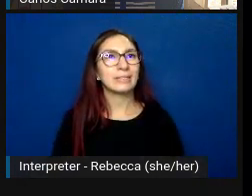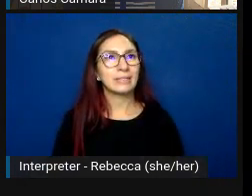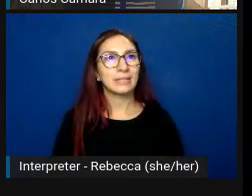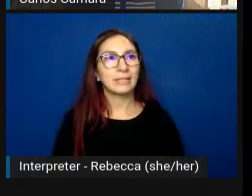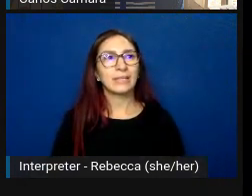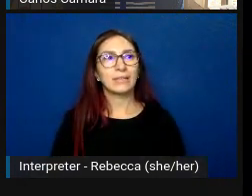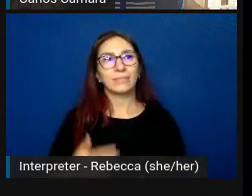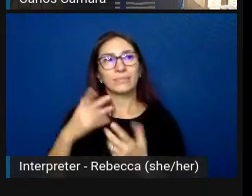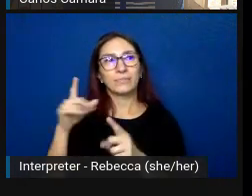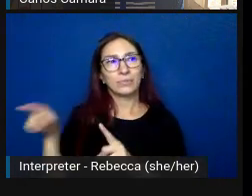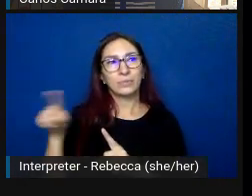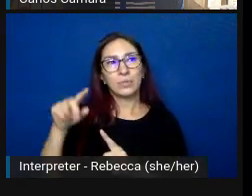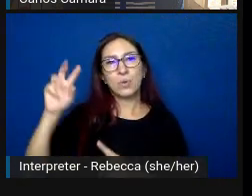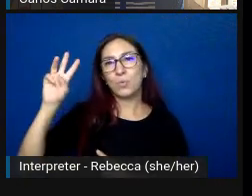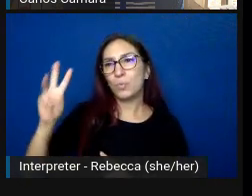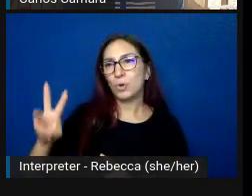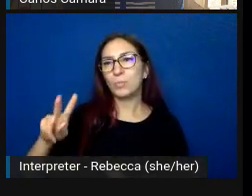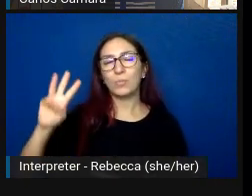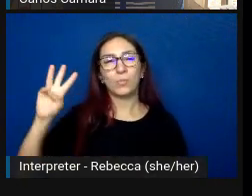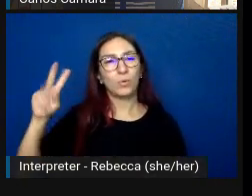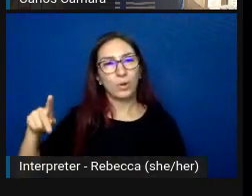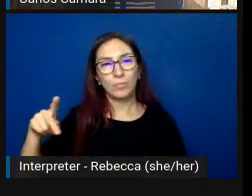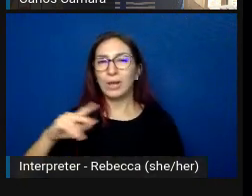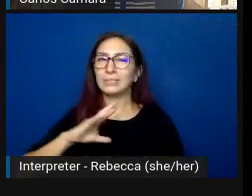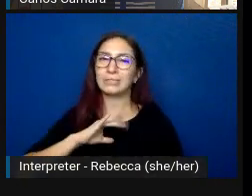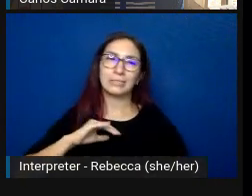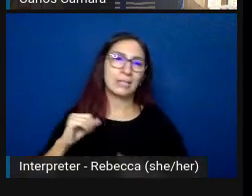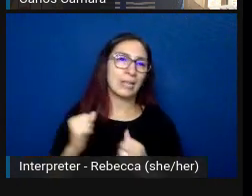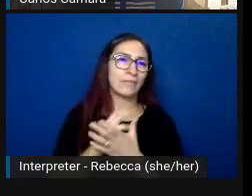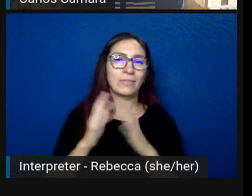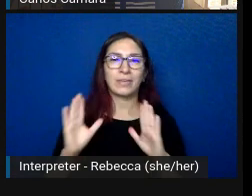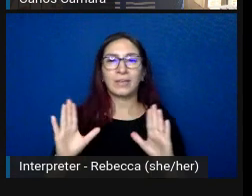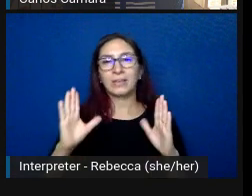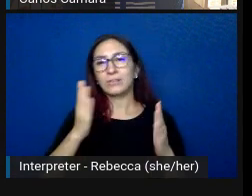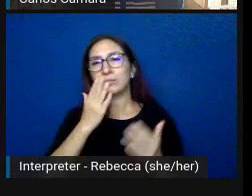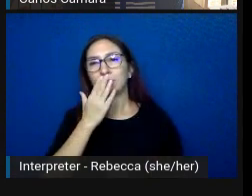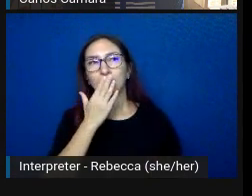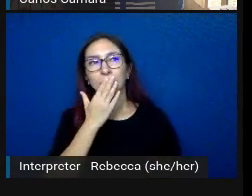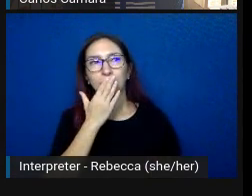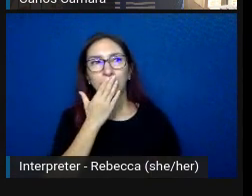and everything is great. Thank you very much for everyone who attended this talk